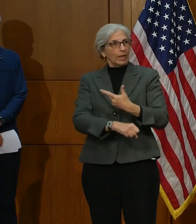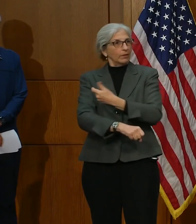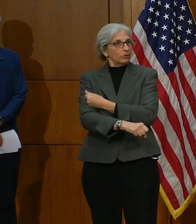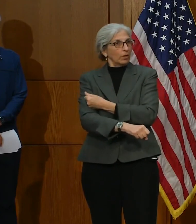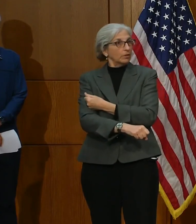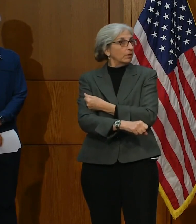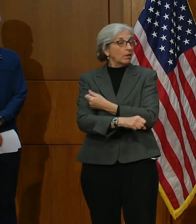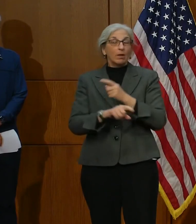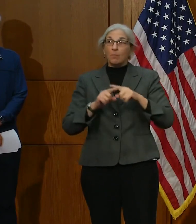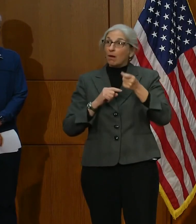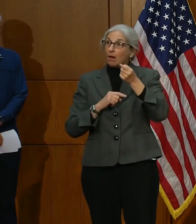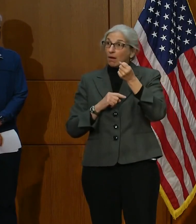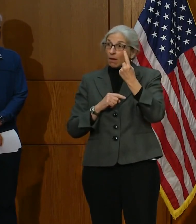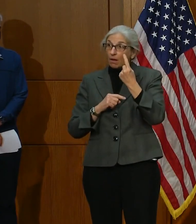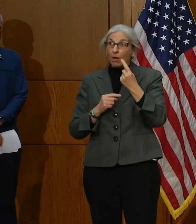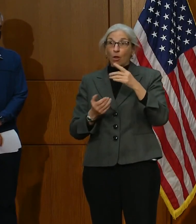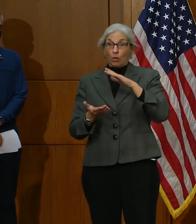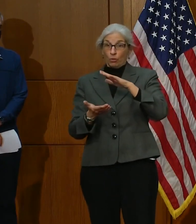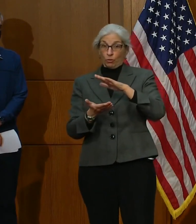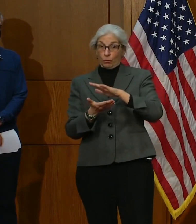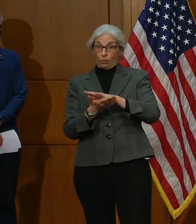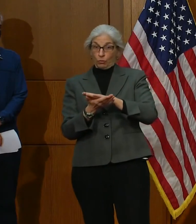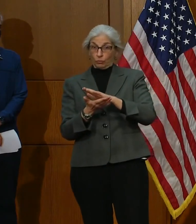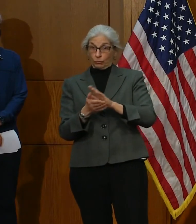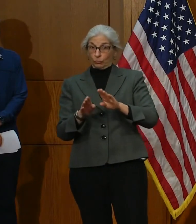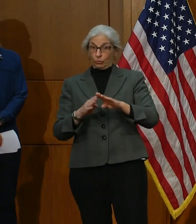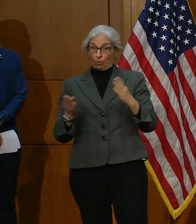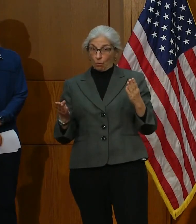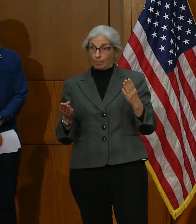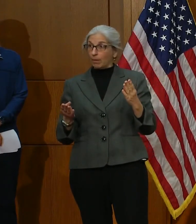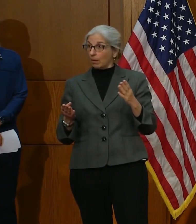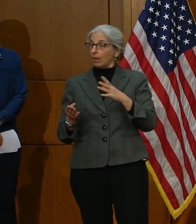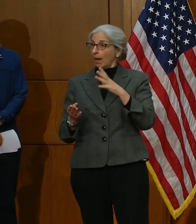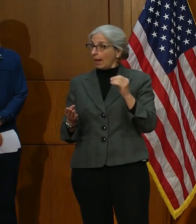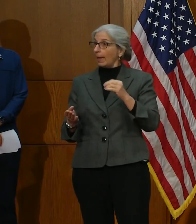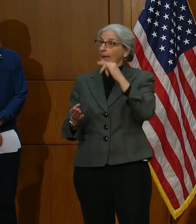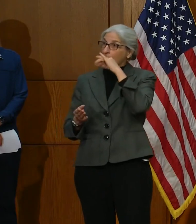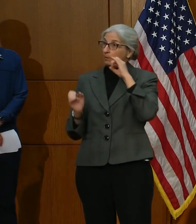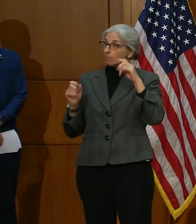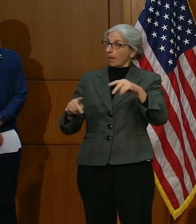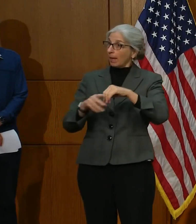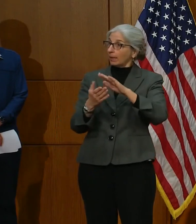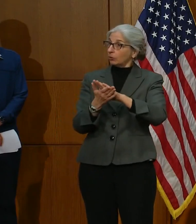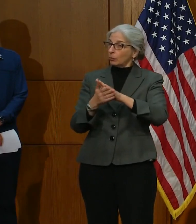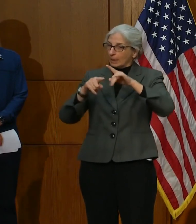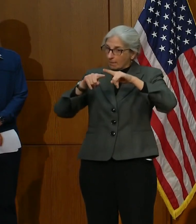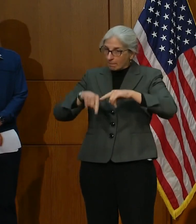VACCINATED, WHY WE WANT THE STAFF TO BE VACCINATED. THAT'S NOT WHAT OPENING OUR SCHOOLS ARE. GETTING OUR CHILDREN BACK